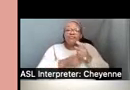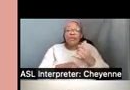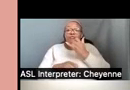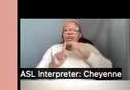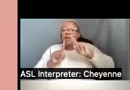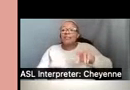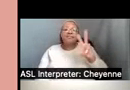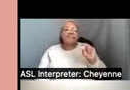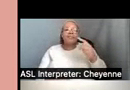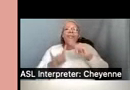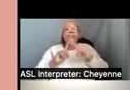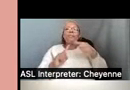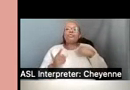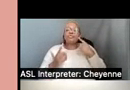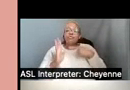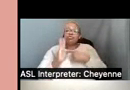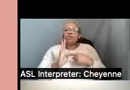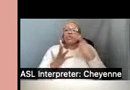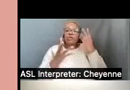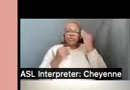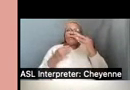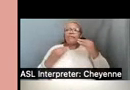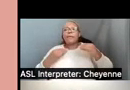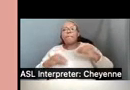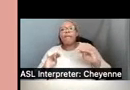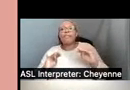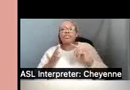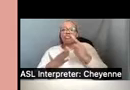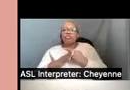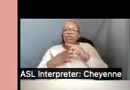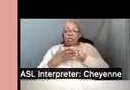There are no right or wrong answers but we are asking you to show the methodology.